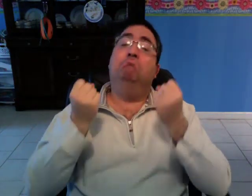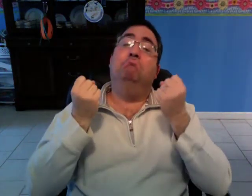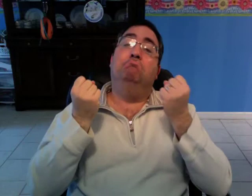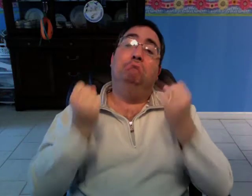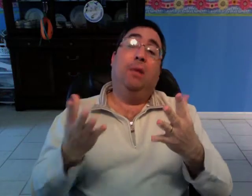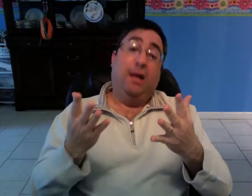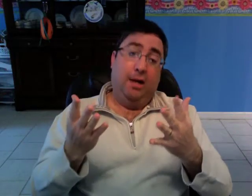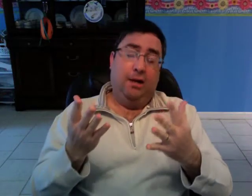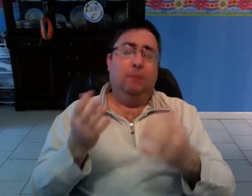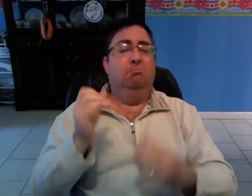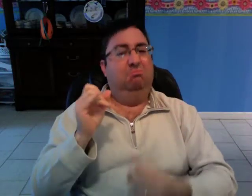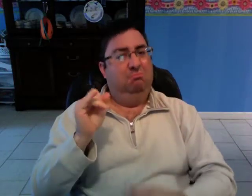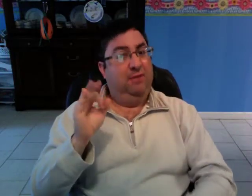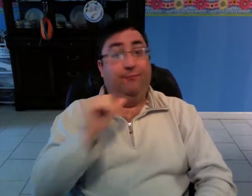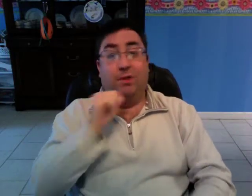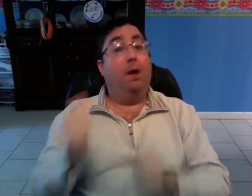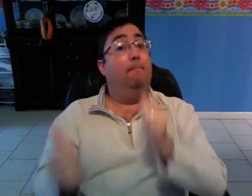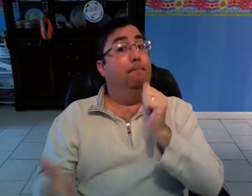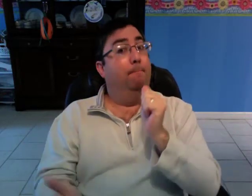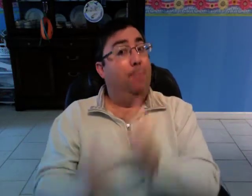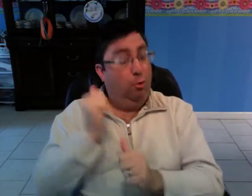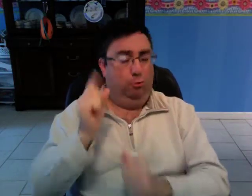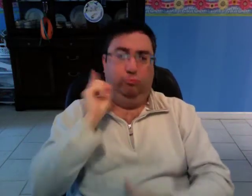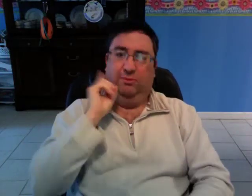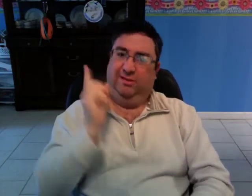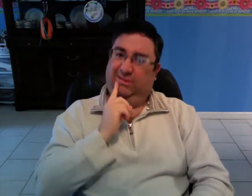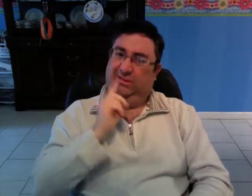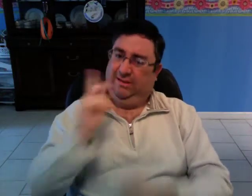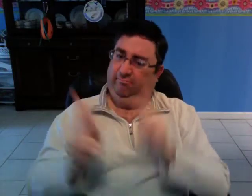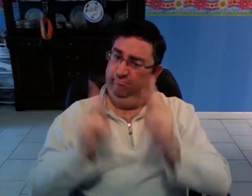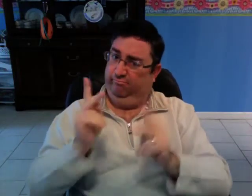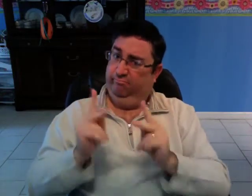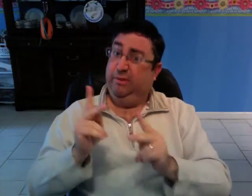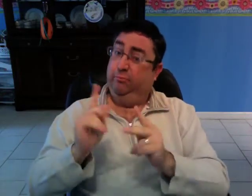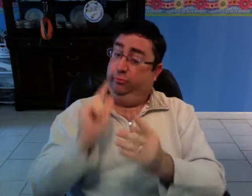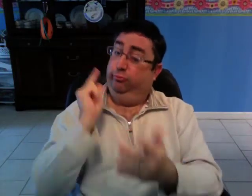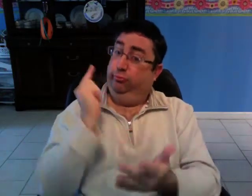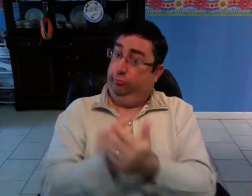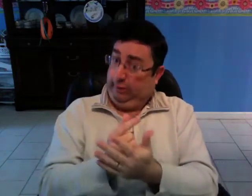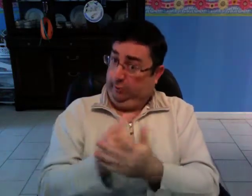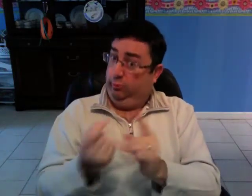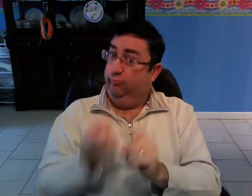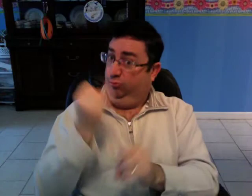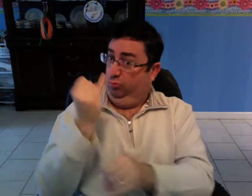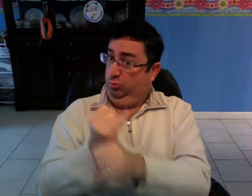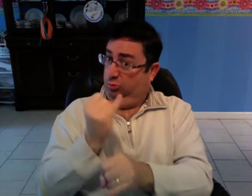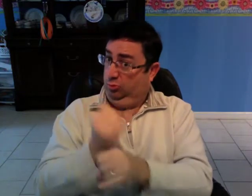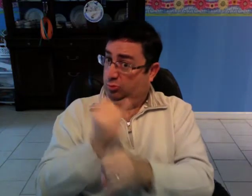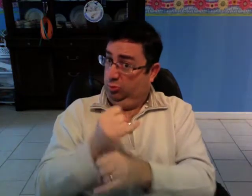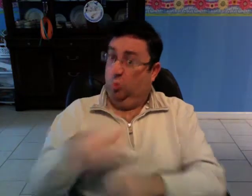Many, if not most of the Deaf people graduating from the schools